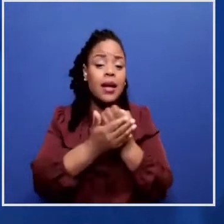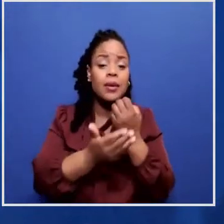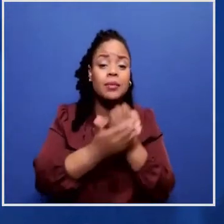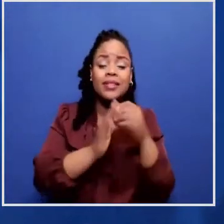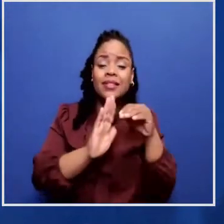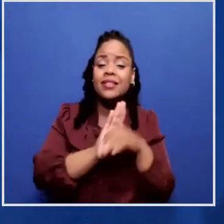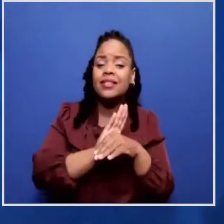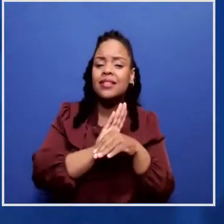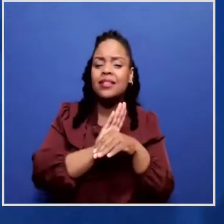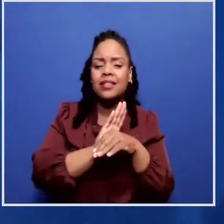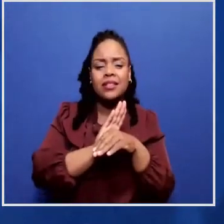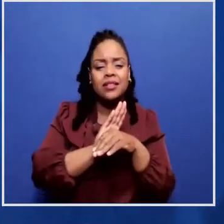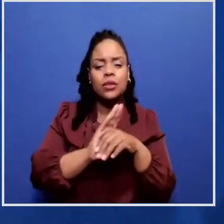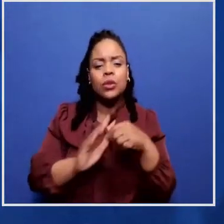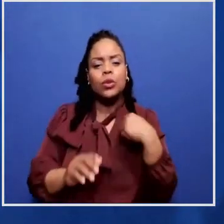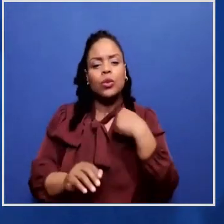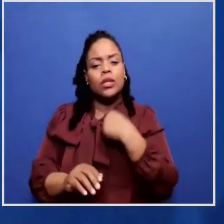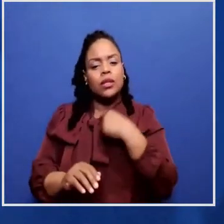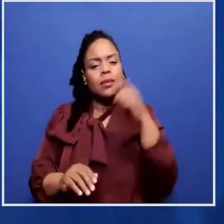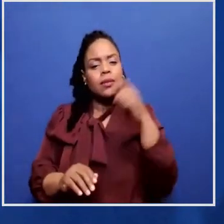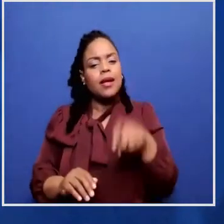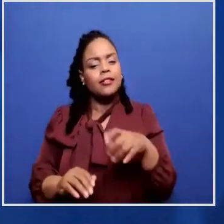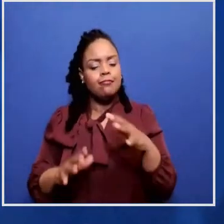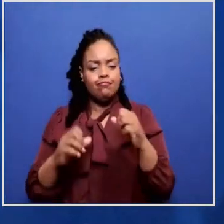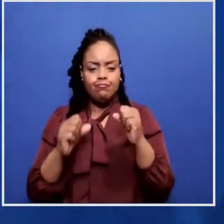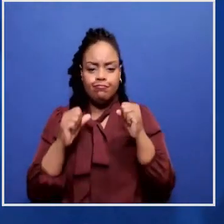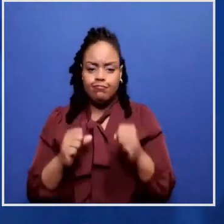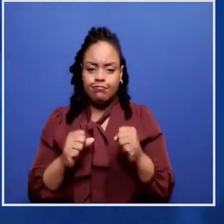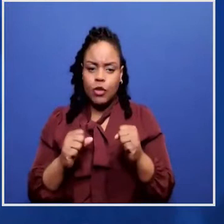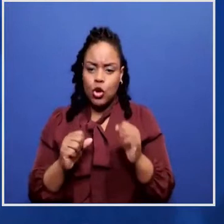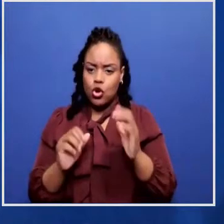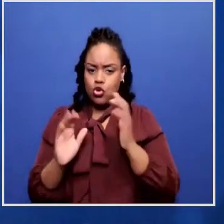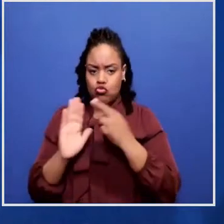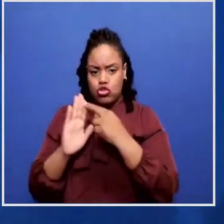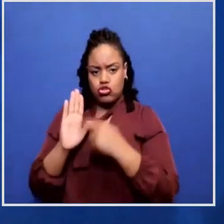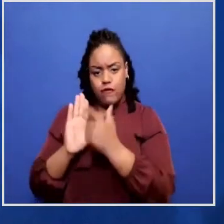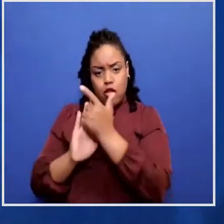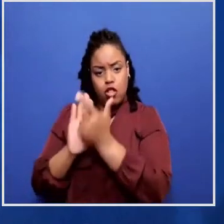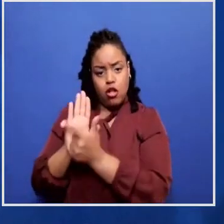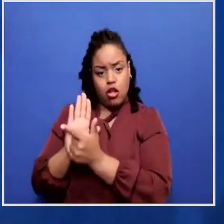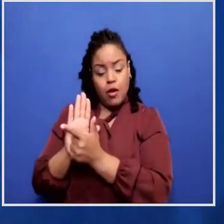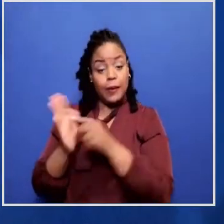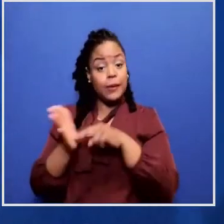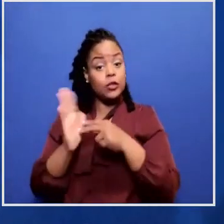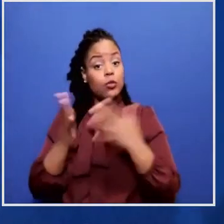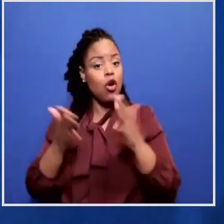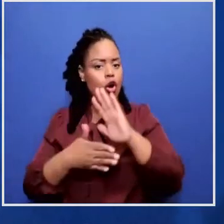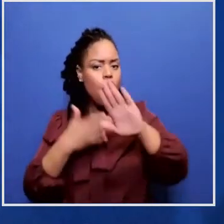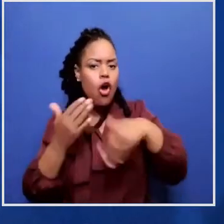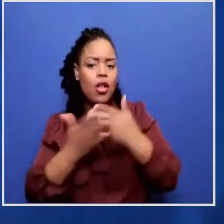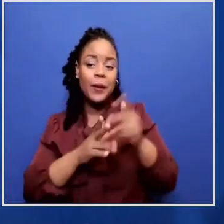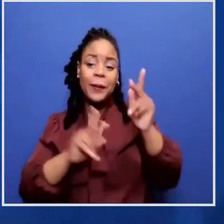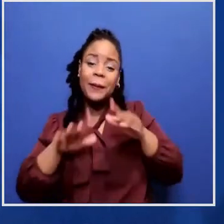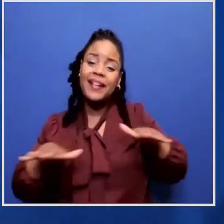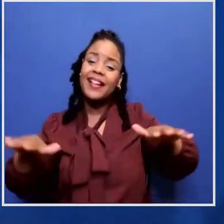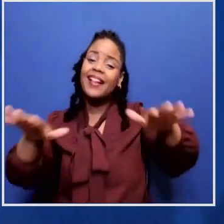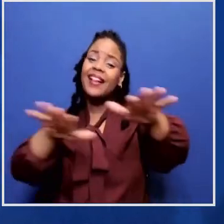SUFFERED IMMEASURABLE LOSS AND HARDSHIP DURING THE COVID-19 PANDEMIC. AND THE ECONOMIC RECESSION. WE HAVE A LOT OF WORK TO DO TO